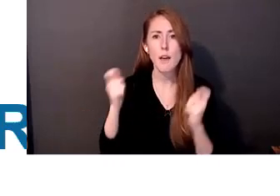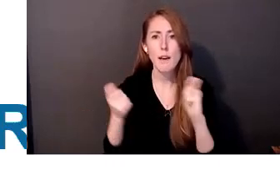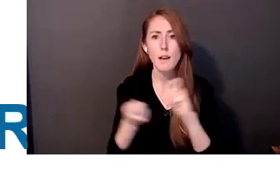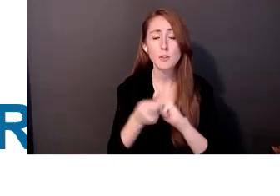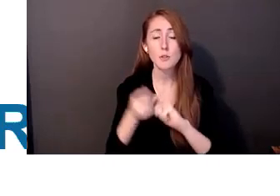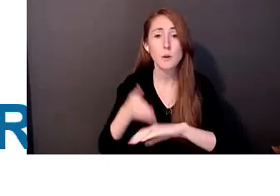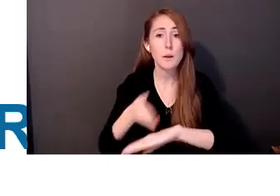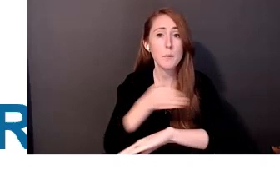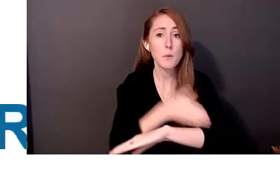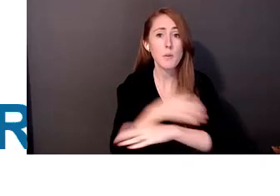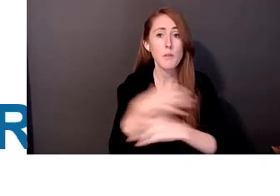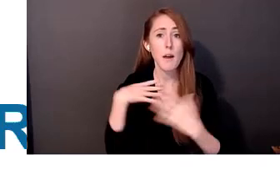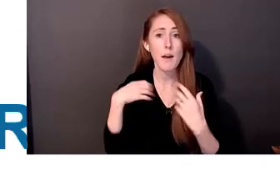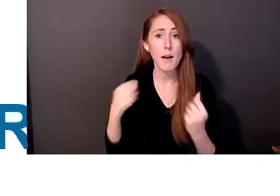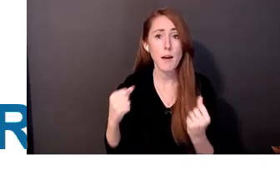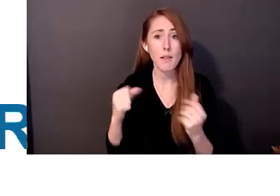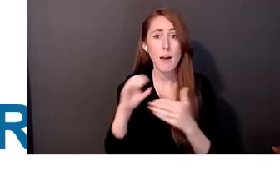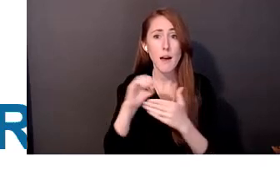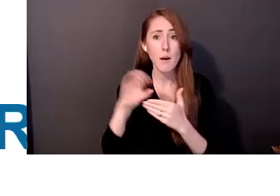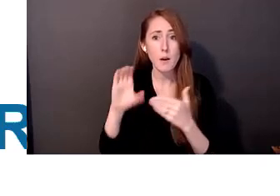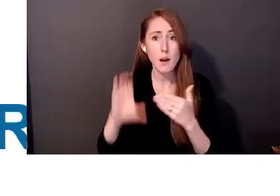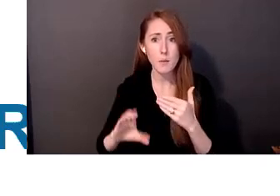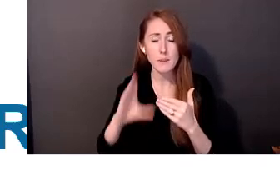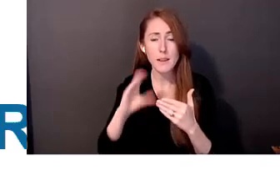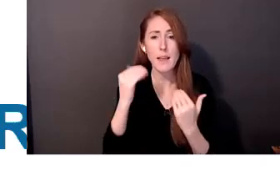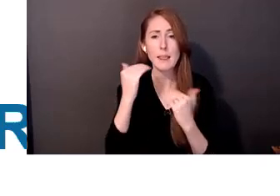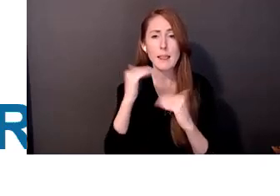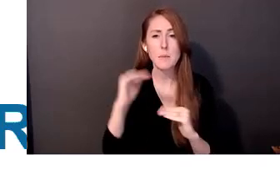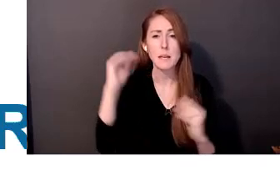It also brings a diversity of experiences and perspectives